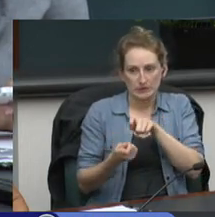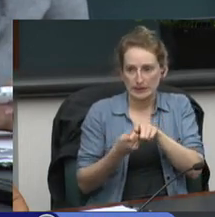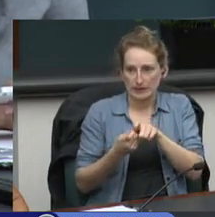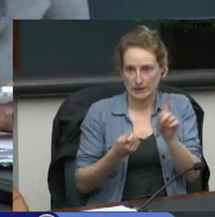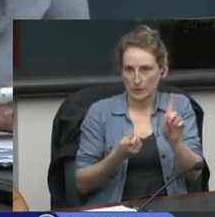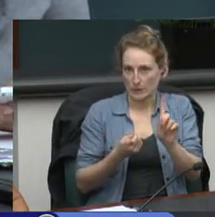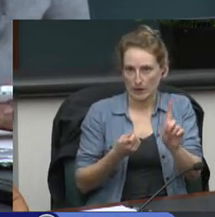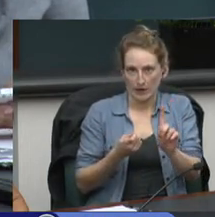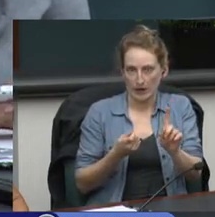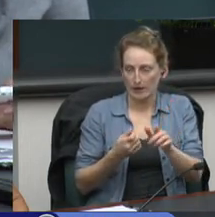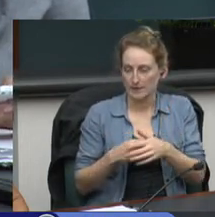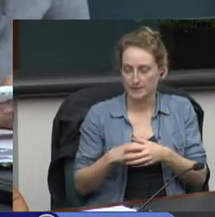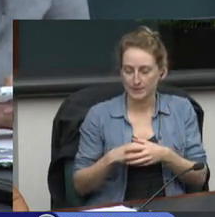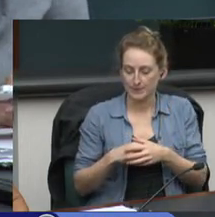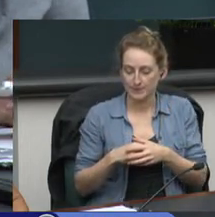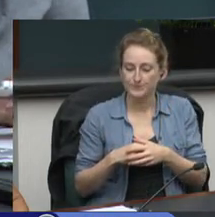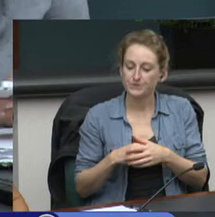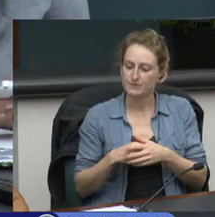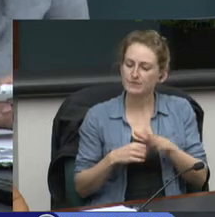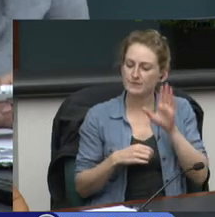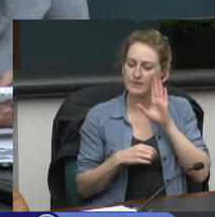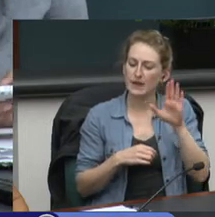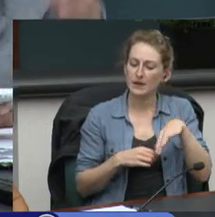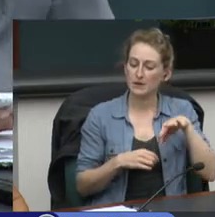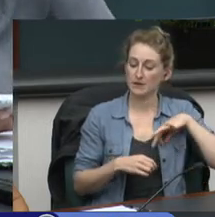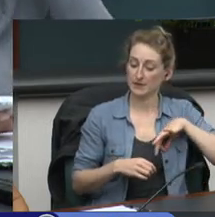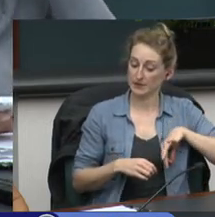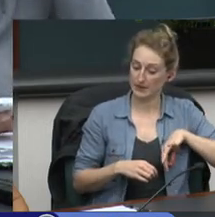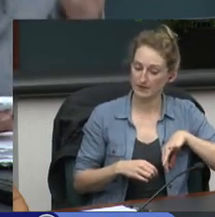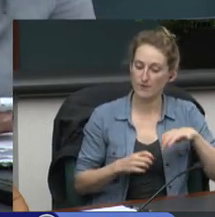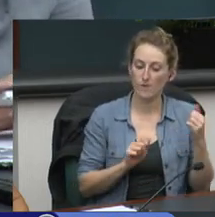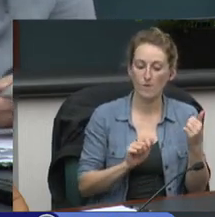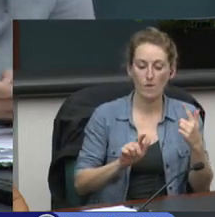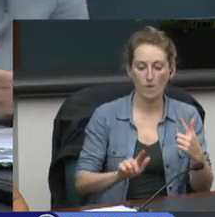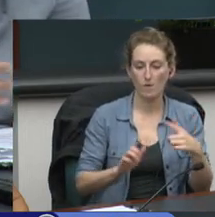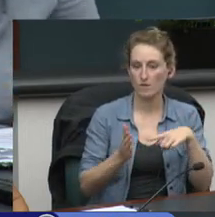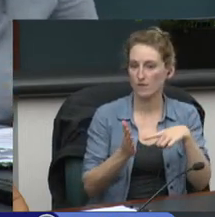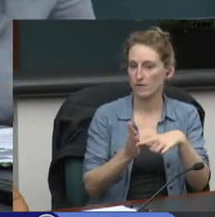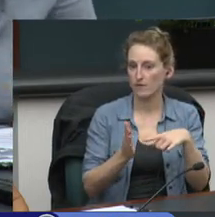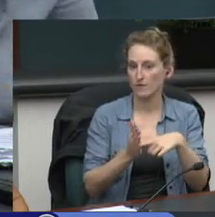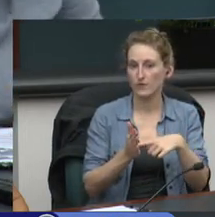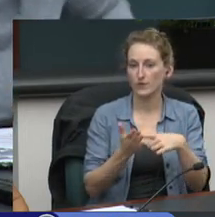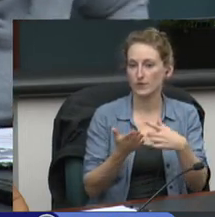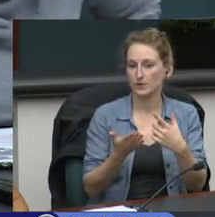incentives all the affordable units have to be the same flavor as the regular